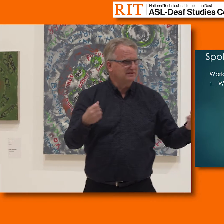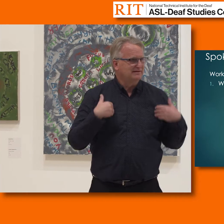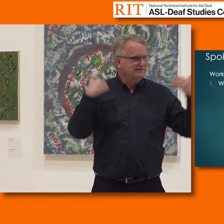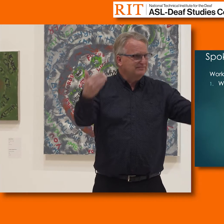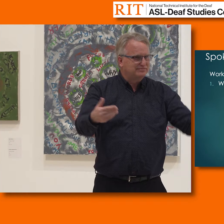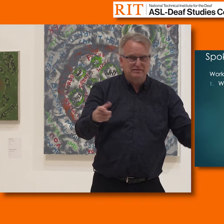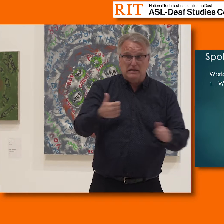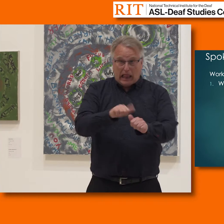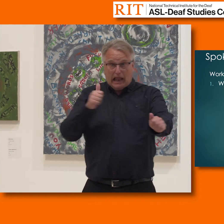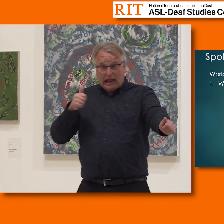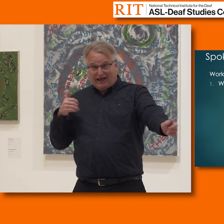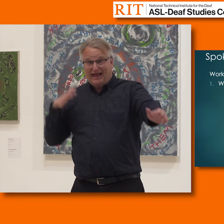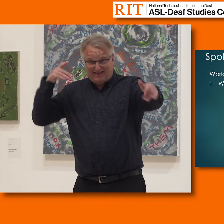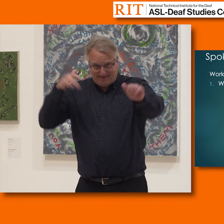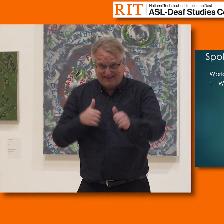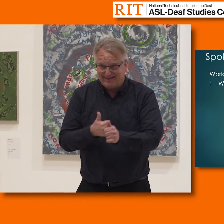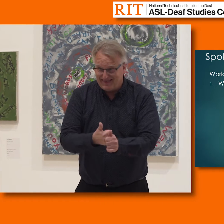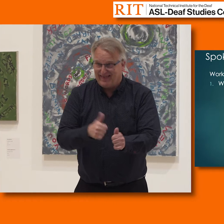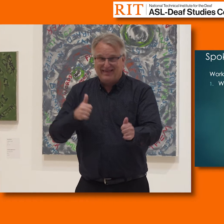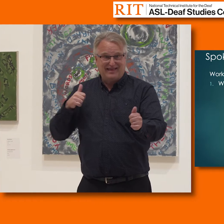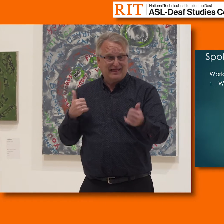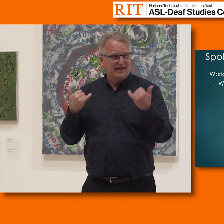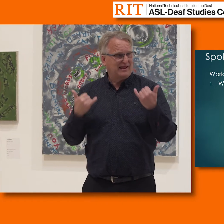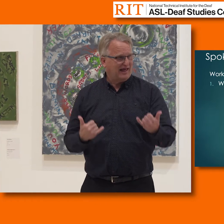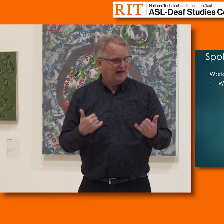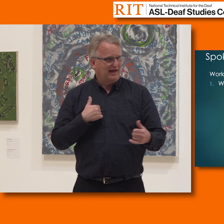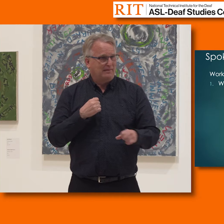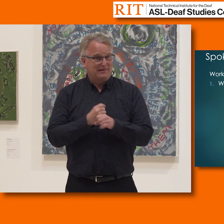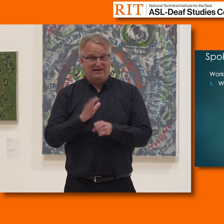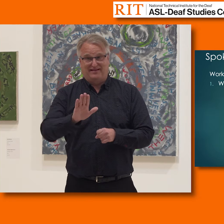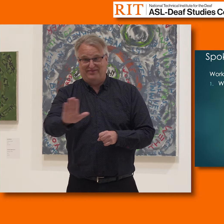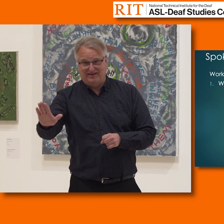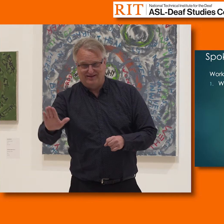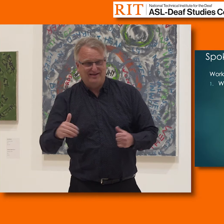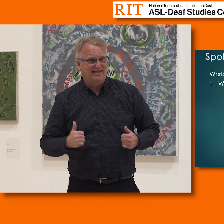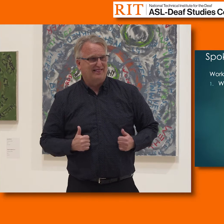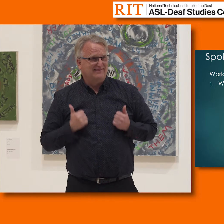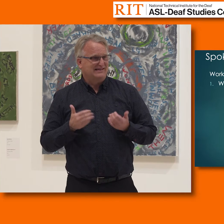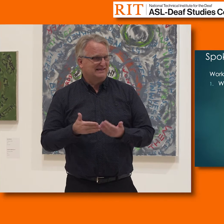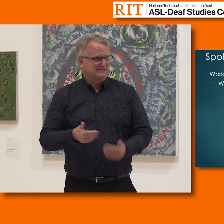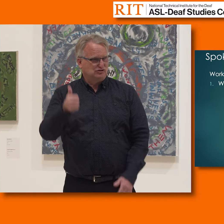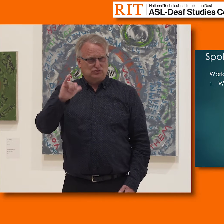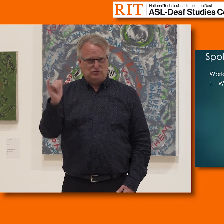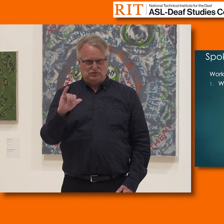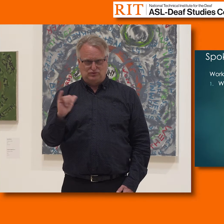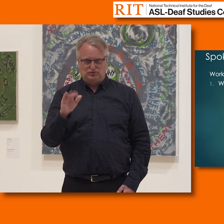recognize that the working interpreter was catching up as she was processing the message, and it makes the working interpreters' lives